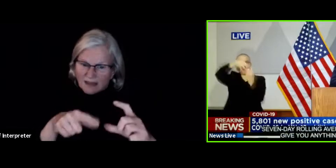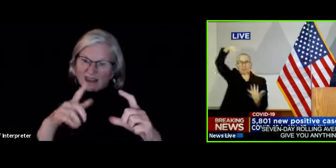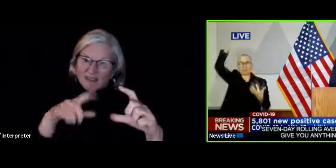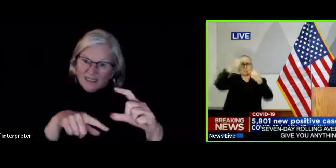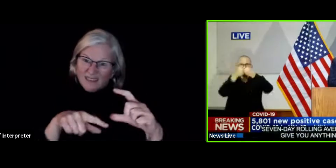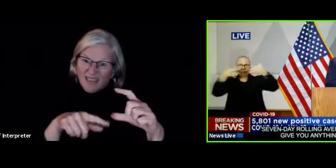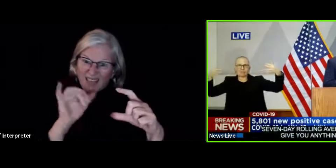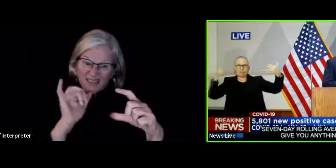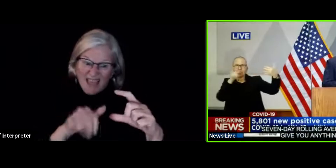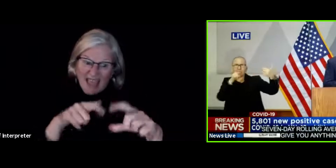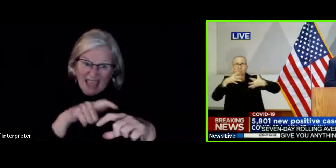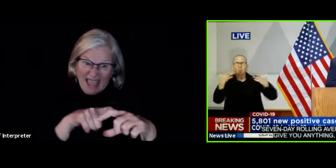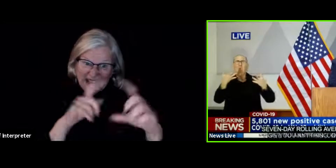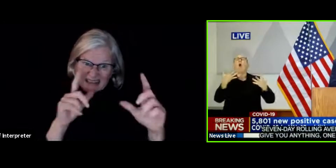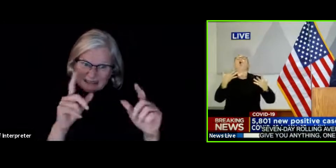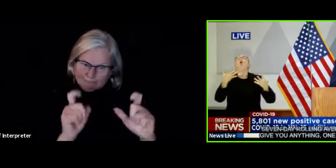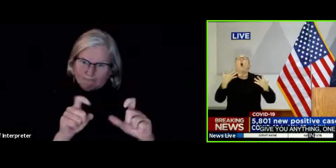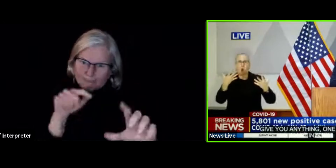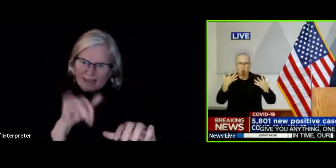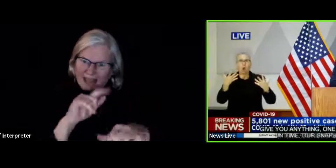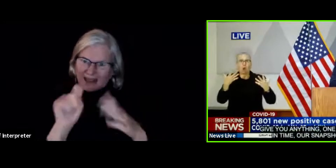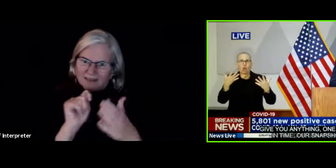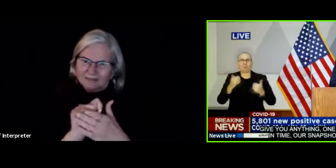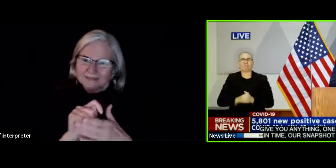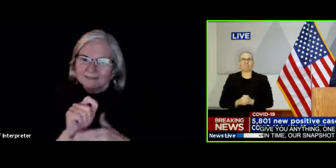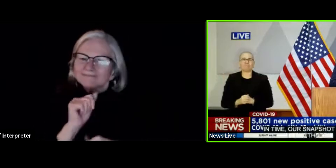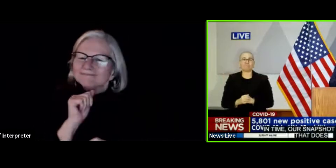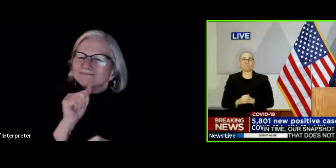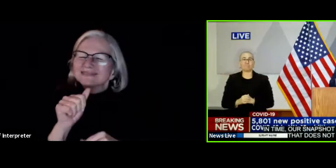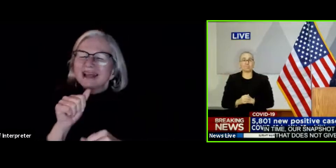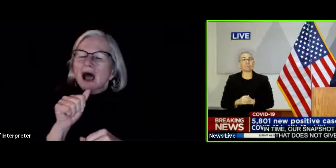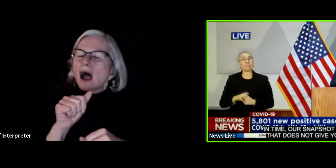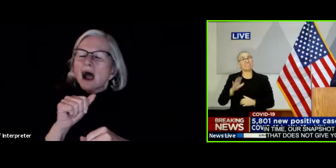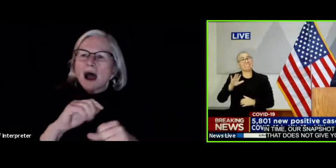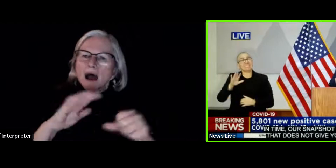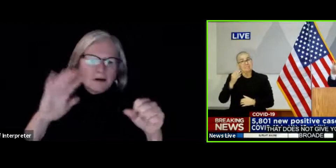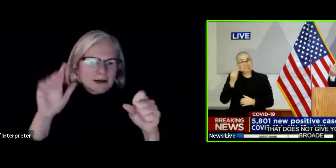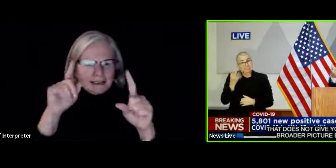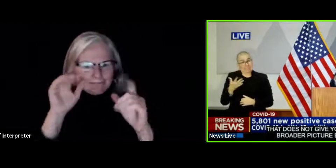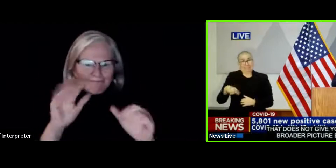BUT IT IS I THINK NECESSARY FOR FOLKS TO SEE WHERE THINGS ARE